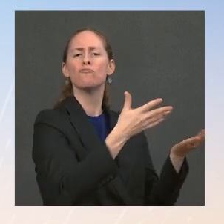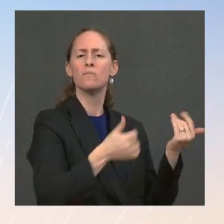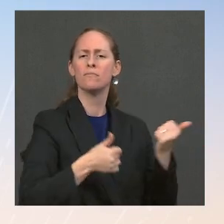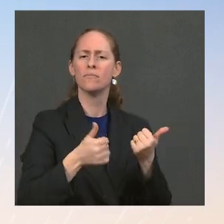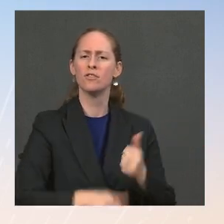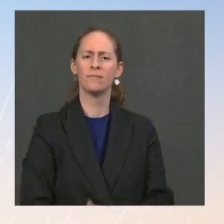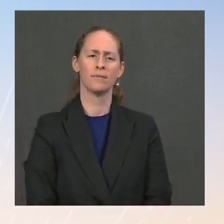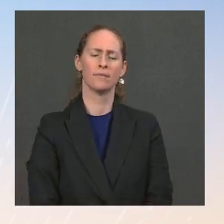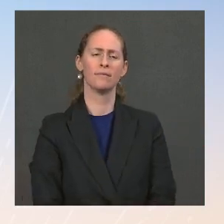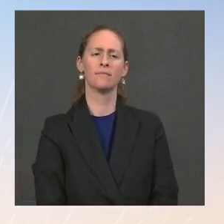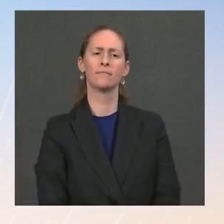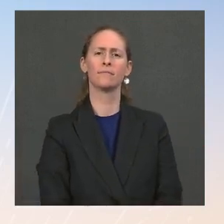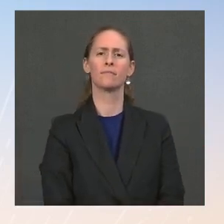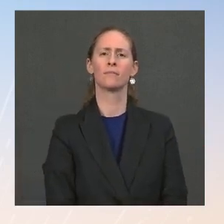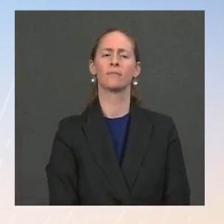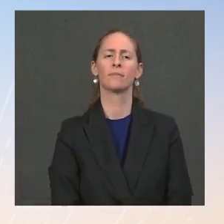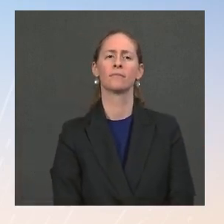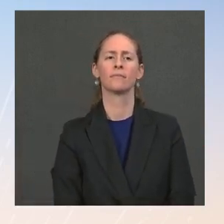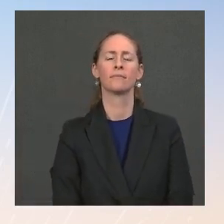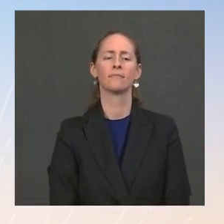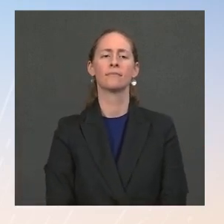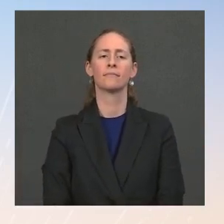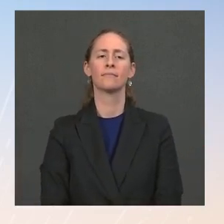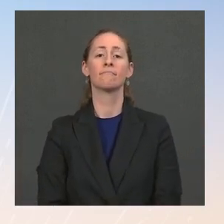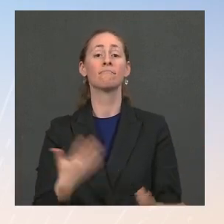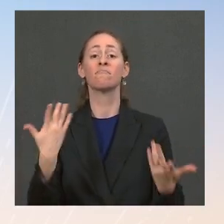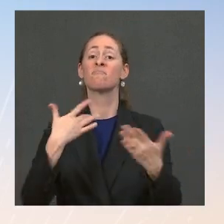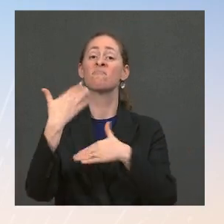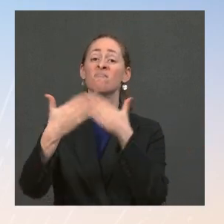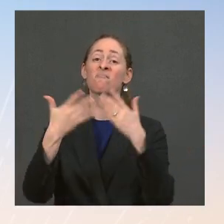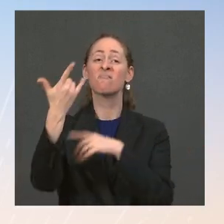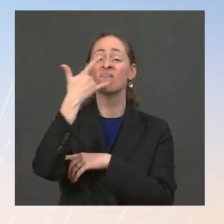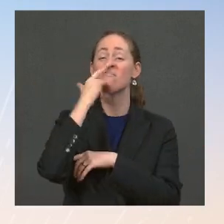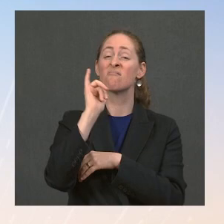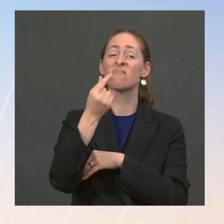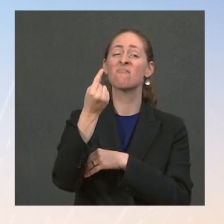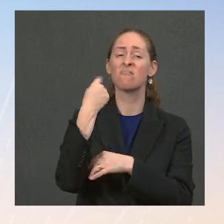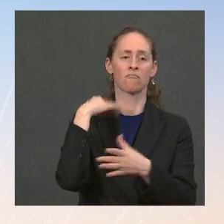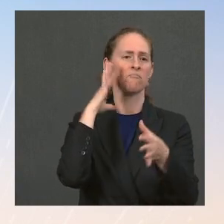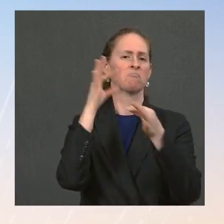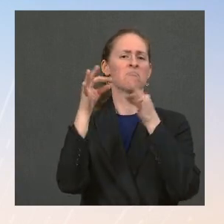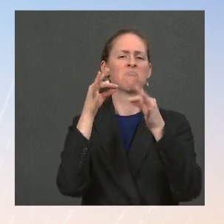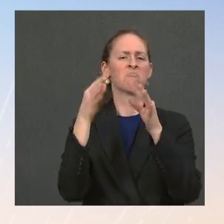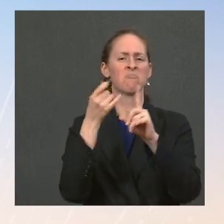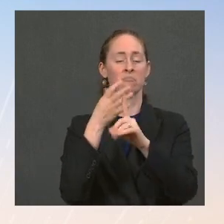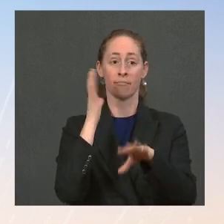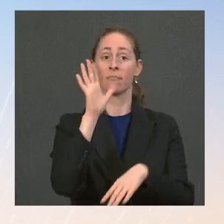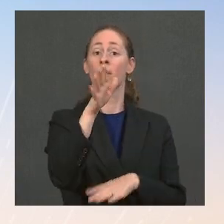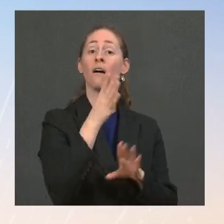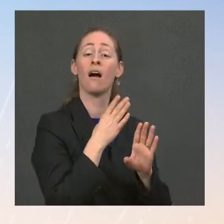and law is that the former President has the ability -- not that there's a lot of past precedent here, I will acknowledge --